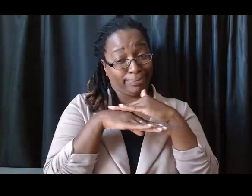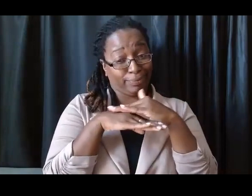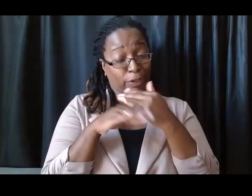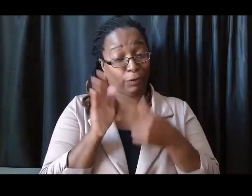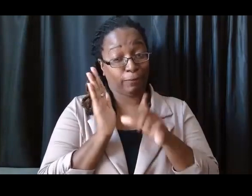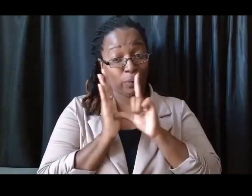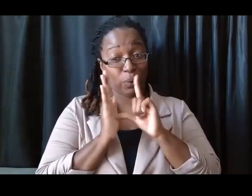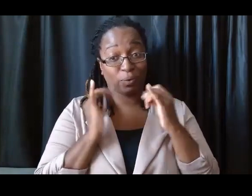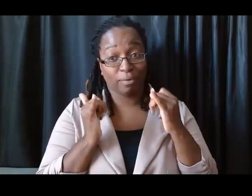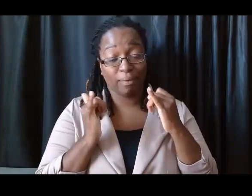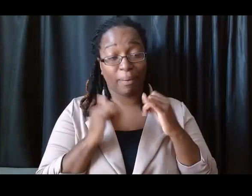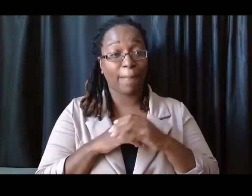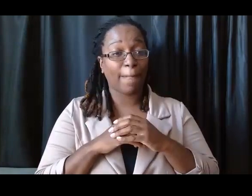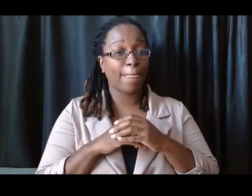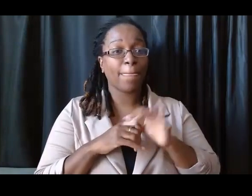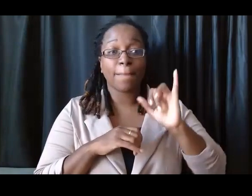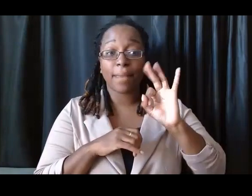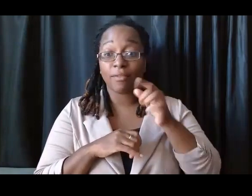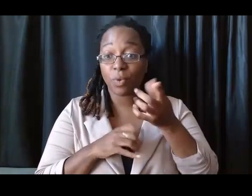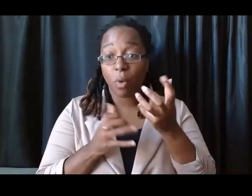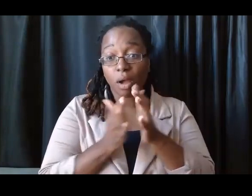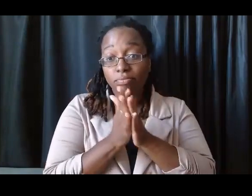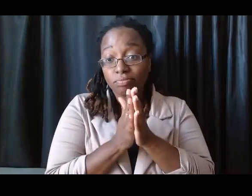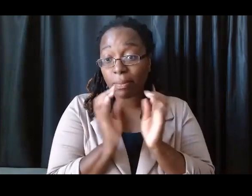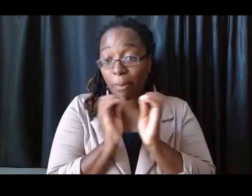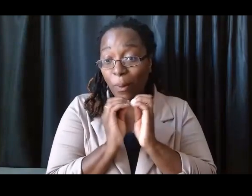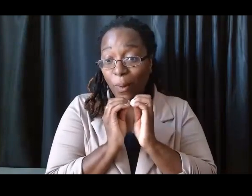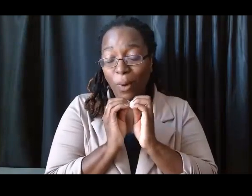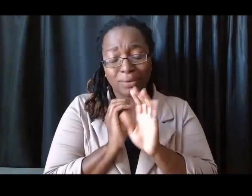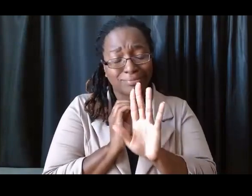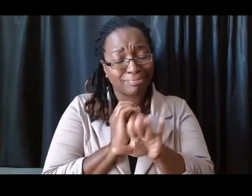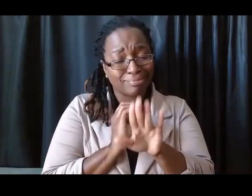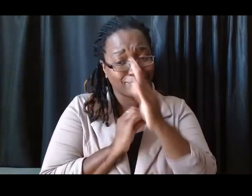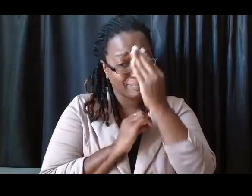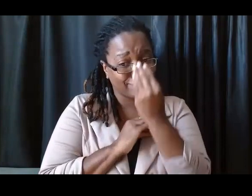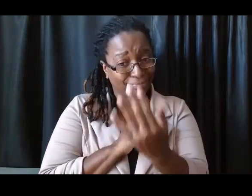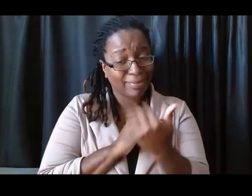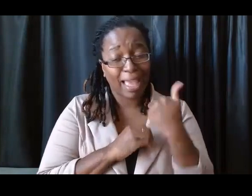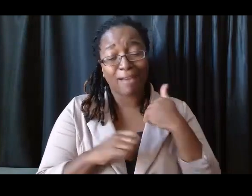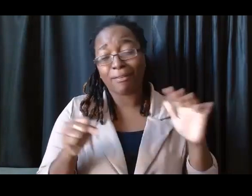If you want more, just know there's like a full hour webinar on this topic that you can check out.